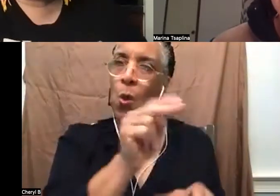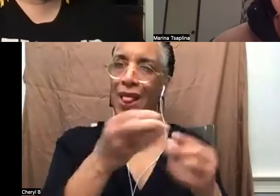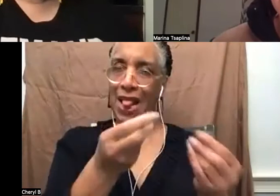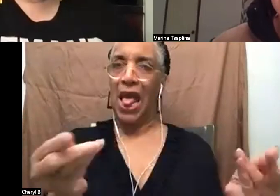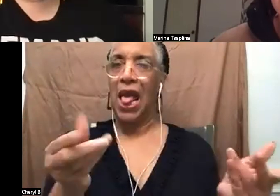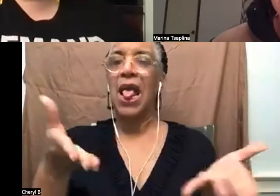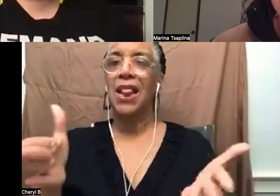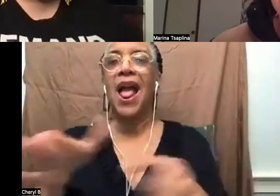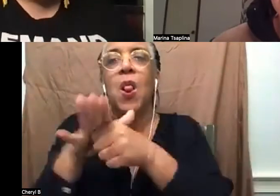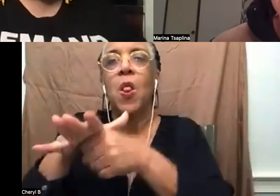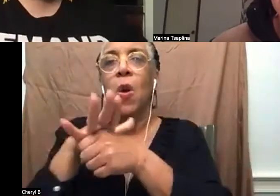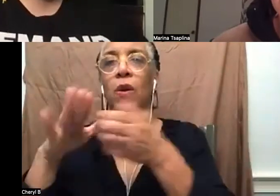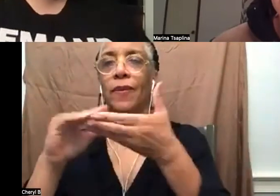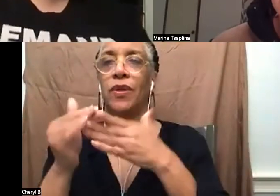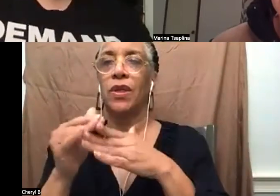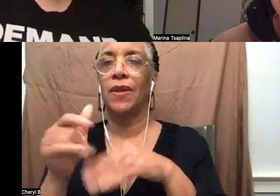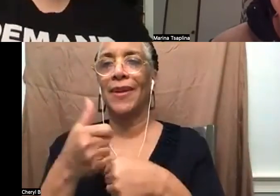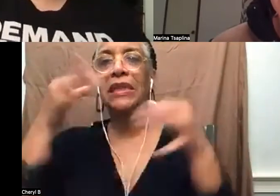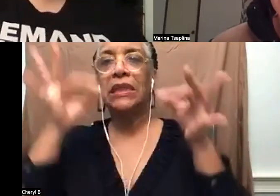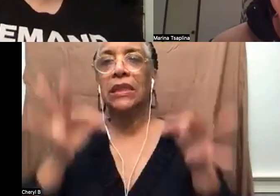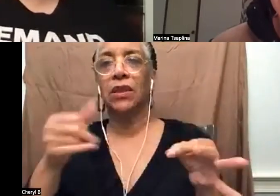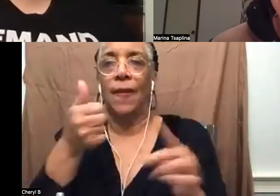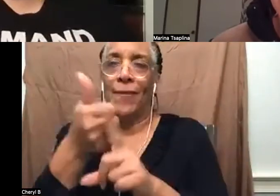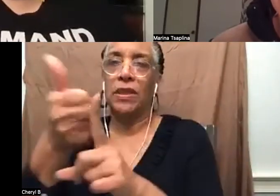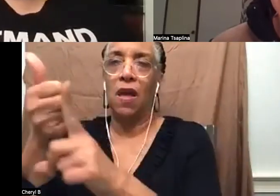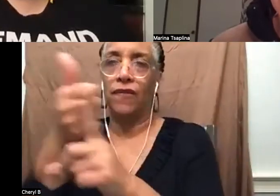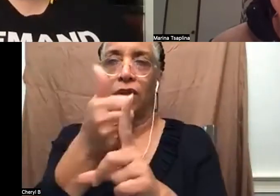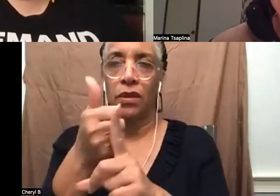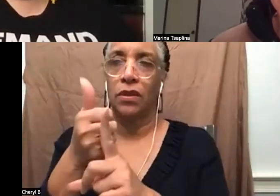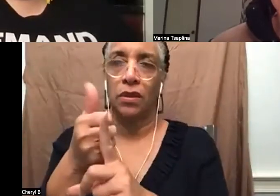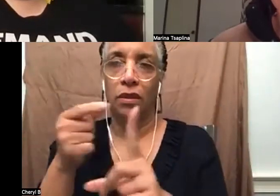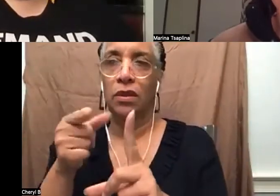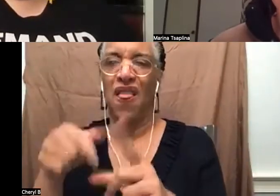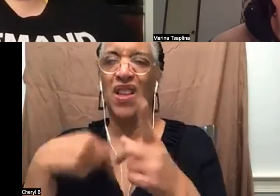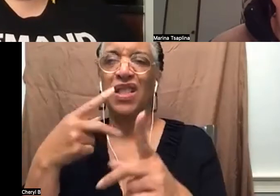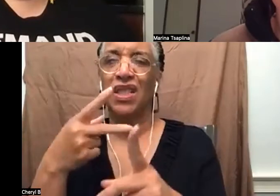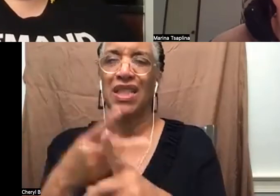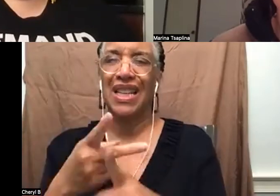decisions for themselves. It kind of feeds a bit into